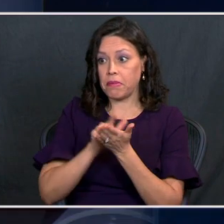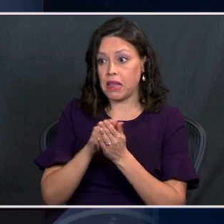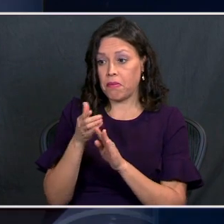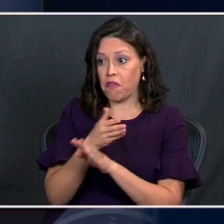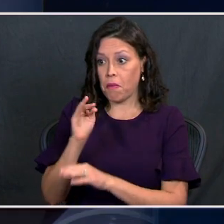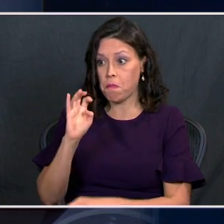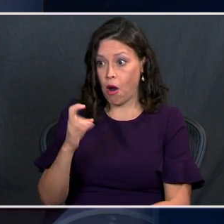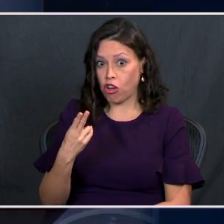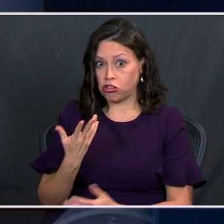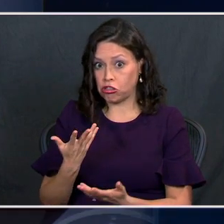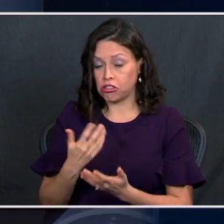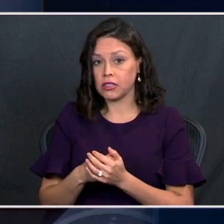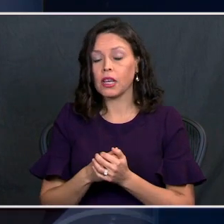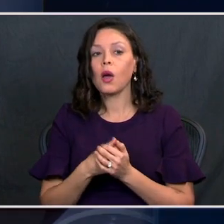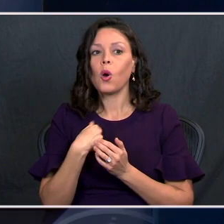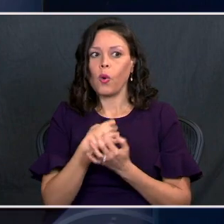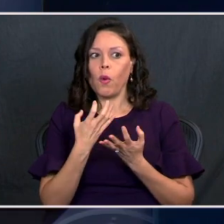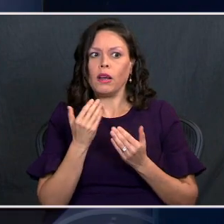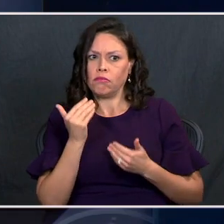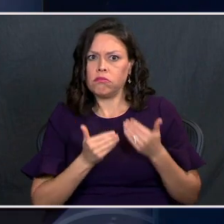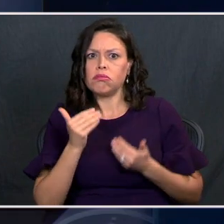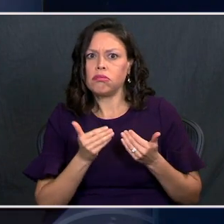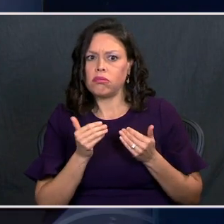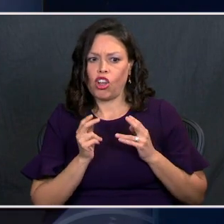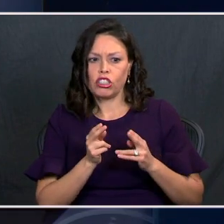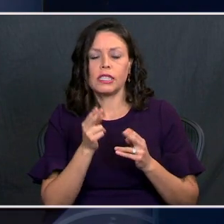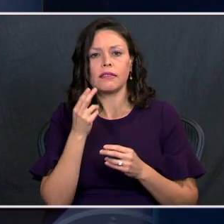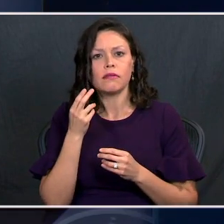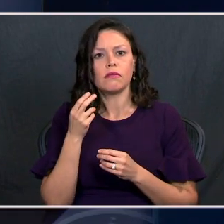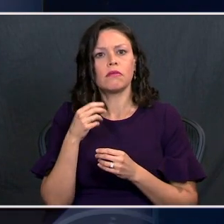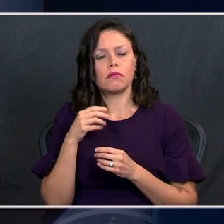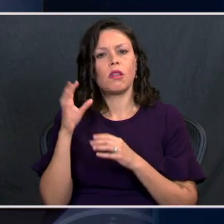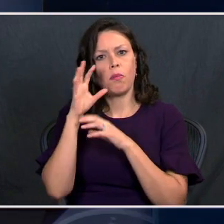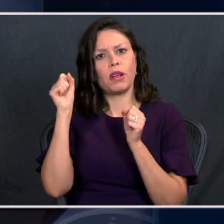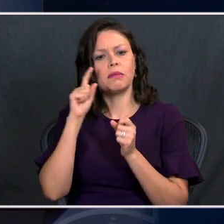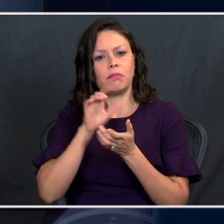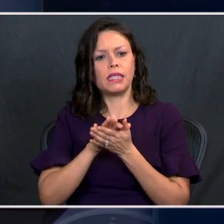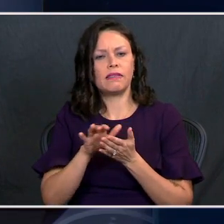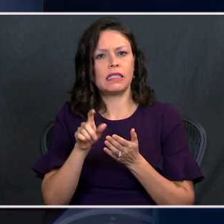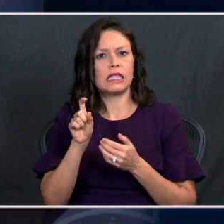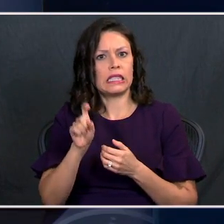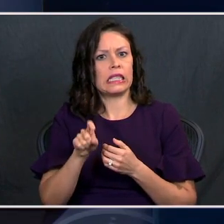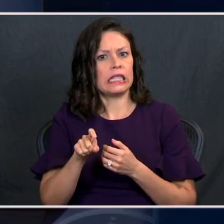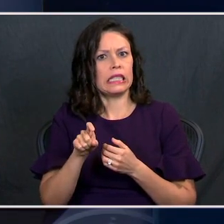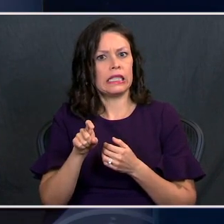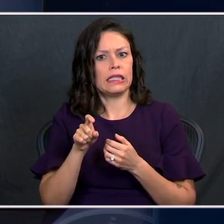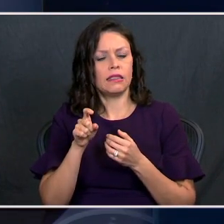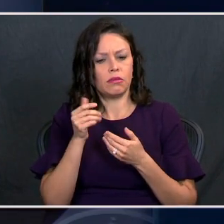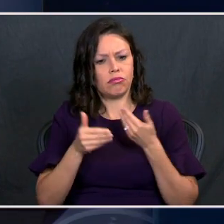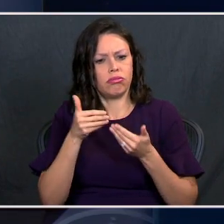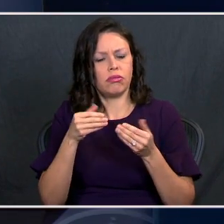Ms. Psaki: Well, there's an urgency to moving it forward, and he certainly believes it needs to be -- there needs to be progress in the next couple of weeks.